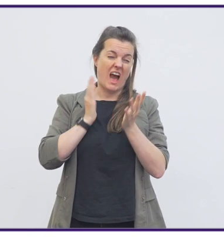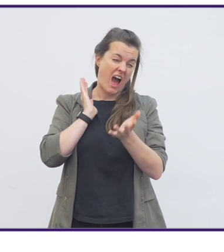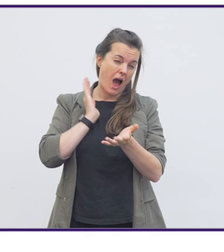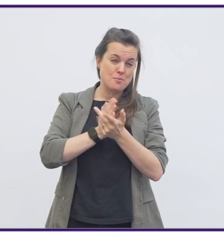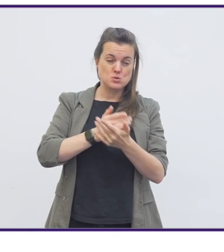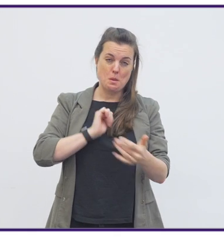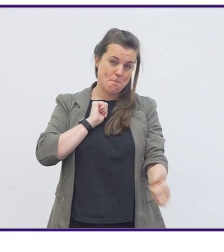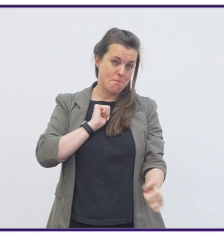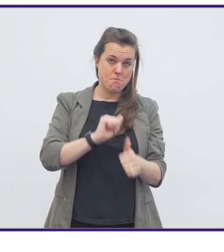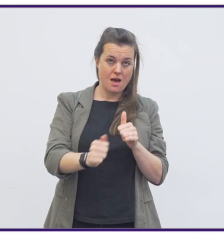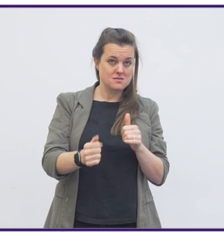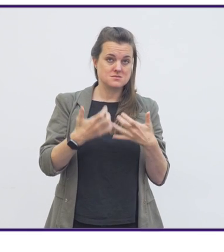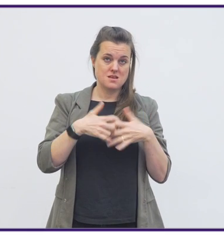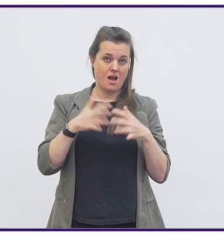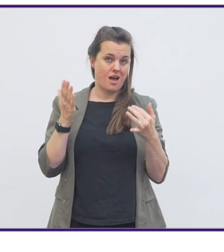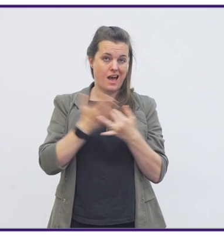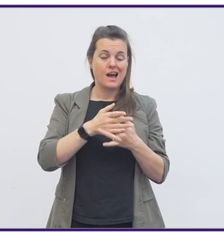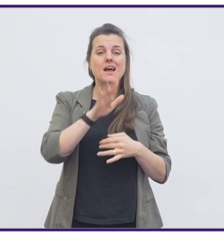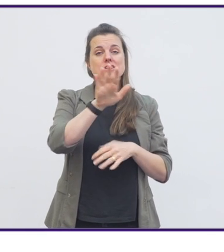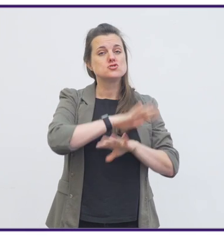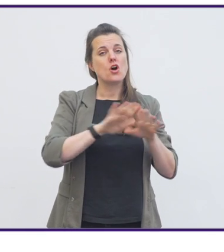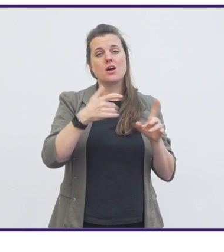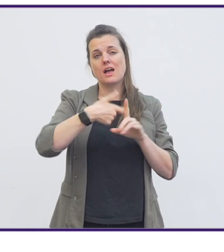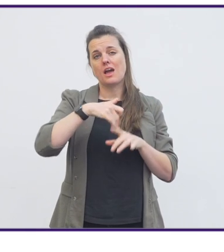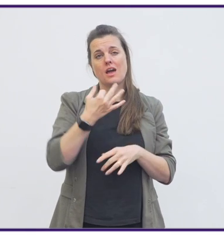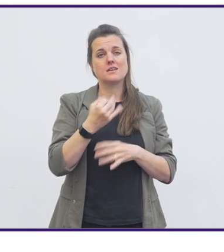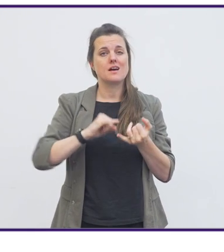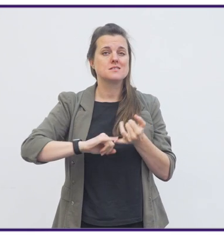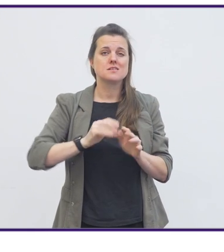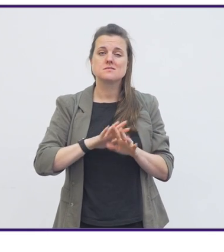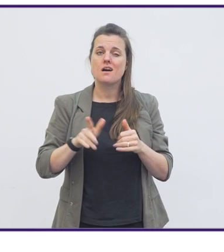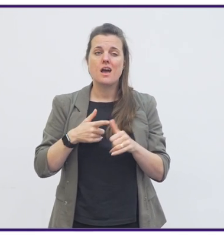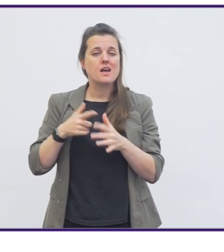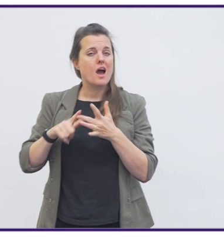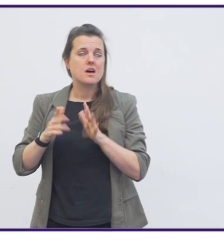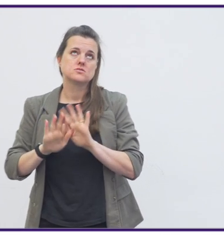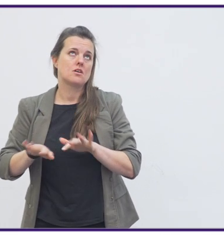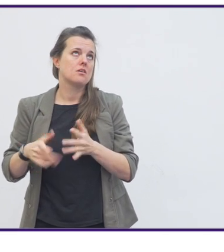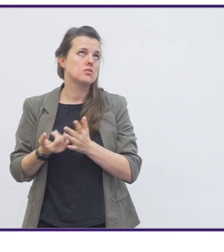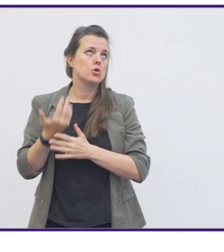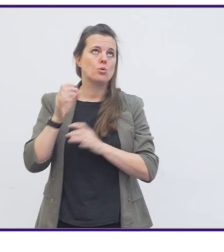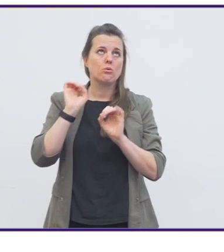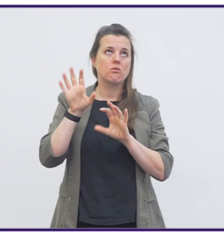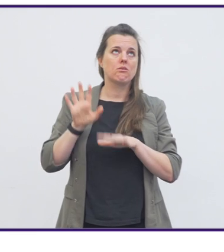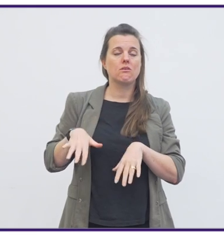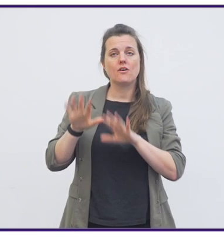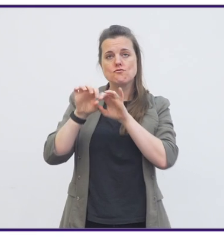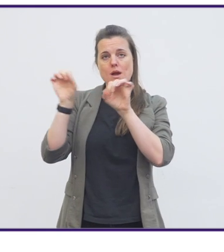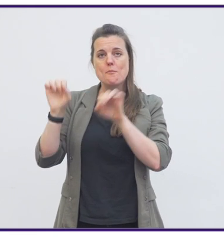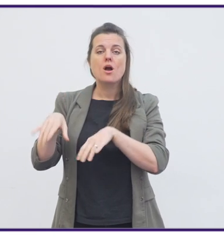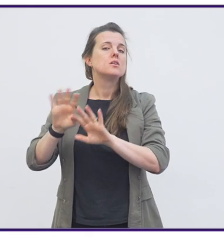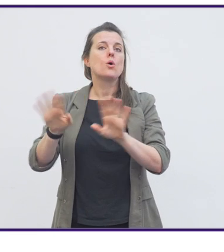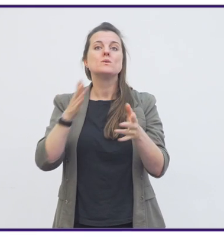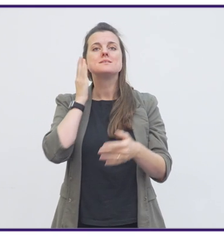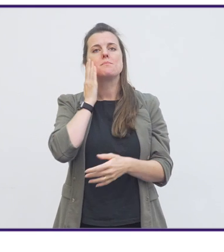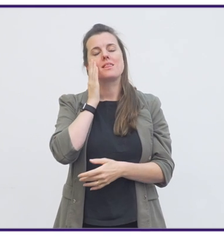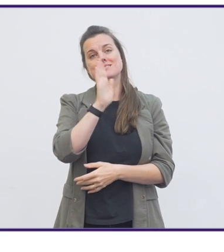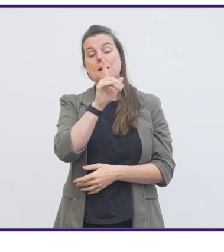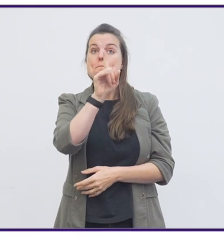A little spoiler: it's not Kubernetes, it's not AI, it's not some shiny new framework, it's just simplicity, and yet we often forget that.